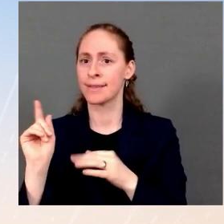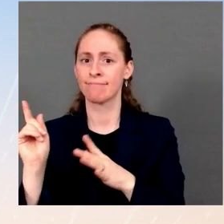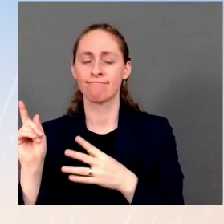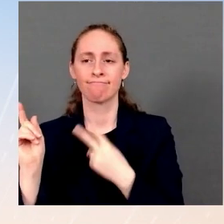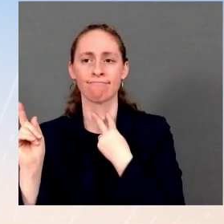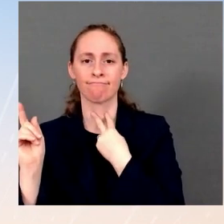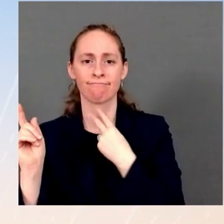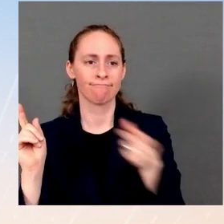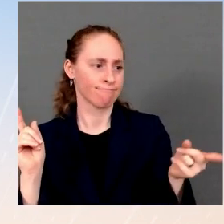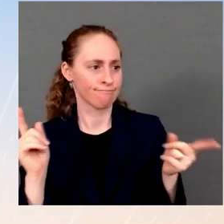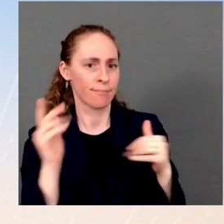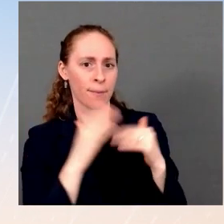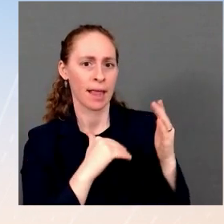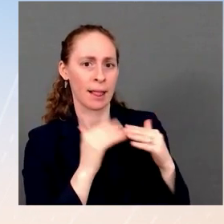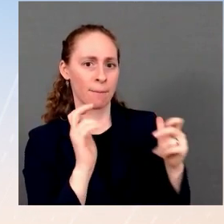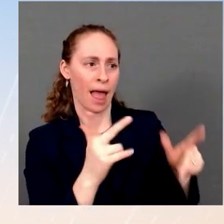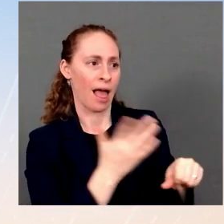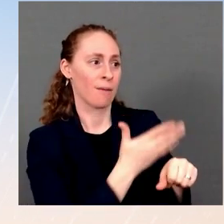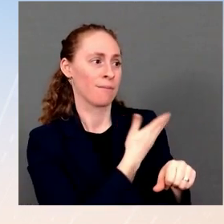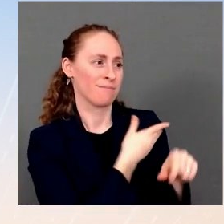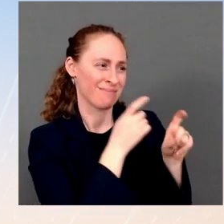and I don't think folks write about this enough --